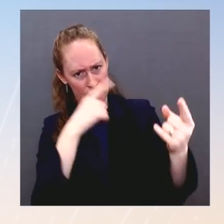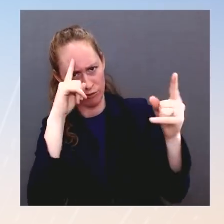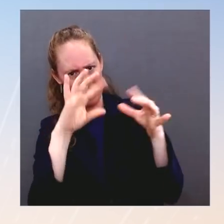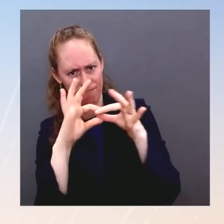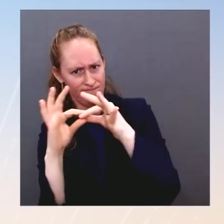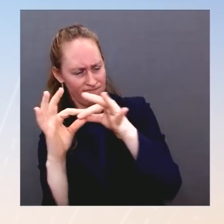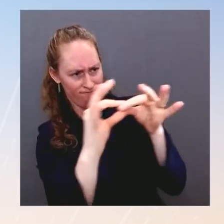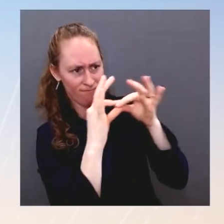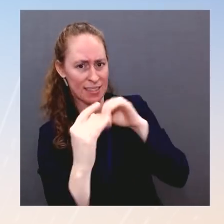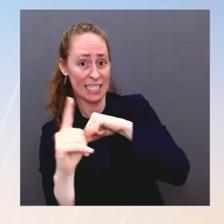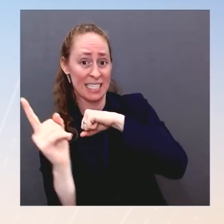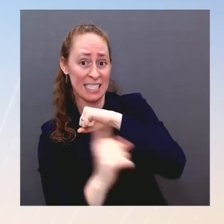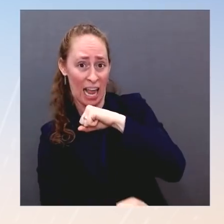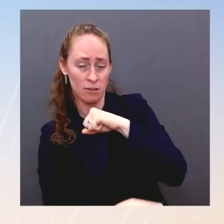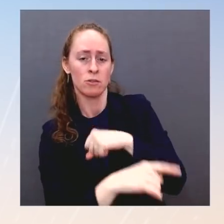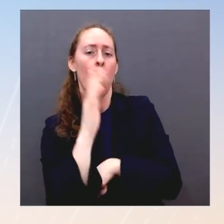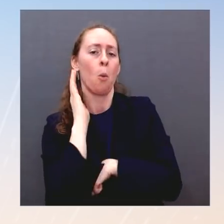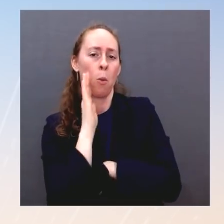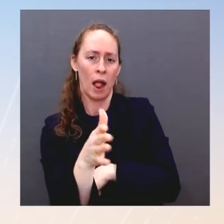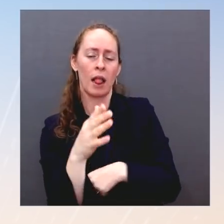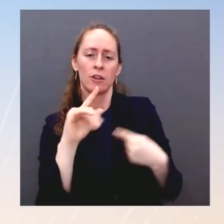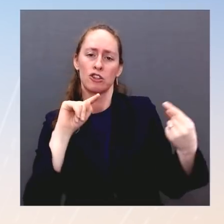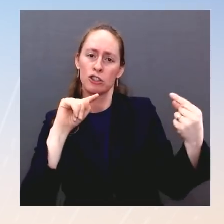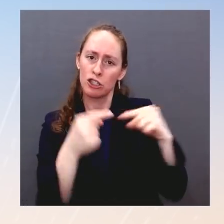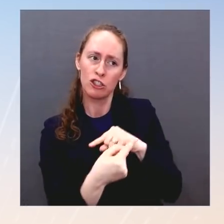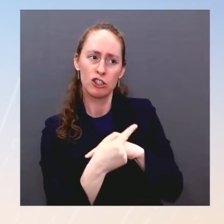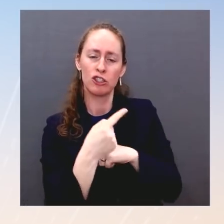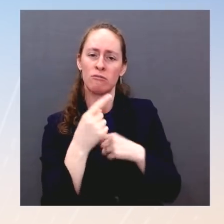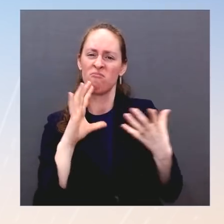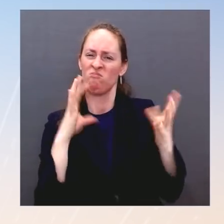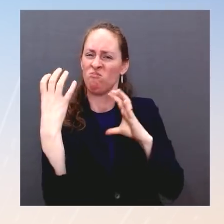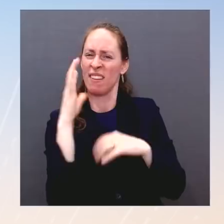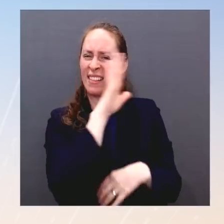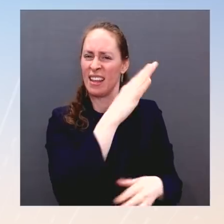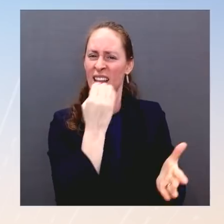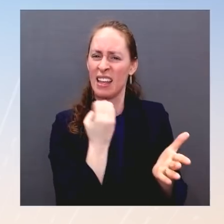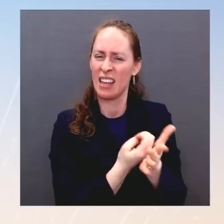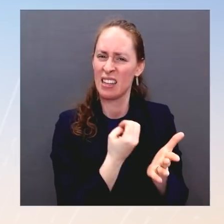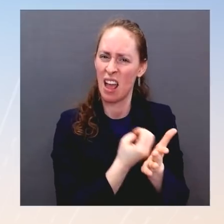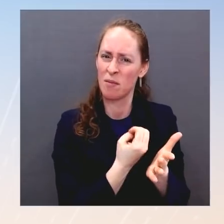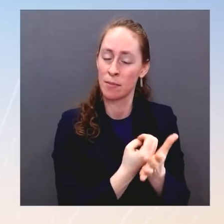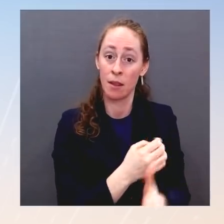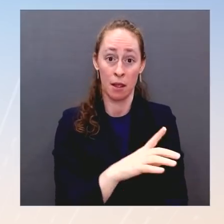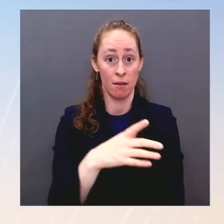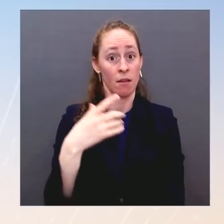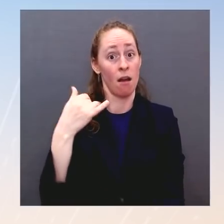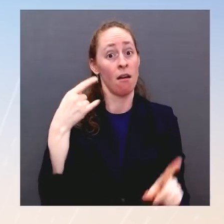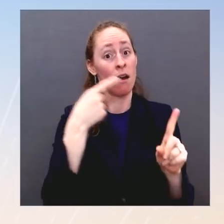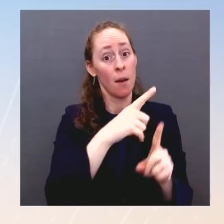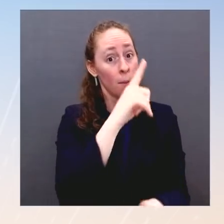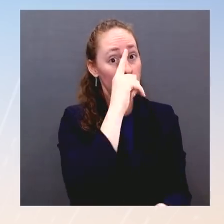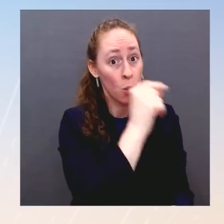It is President Putin's choice to go to war and invade Ukraine. That is what he has done. It is our choice and our responsibility